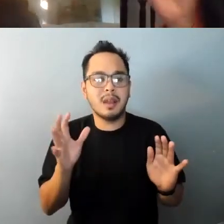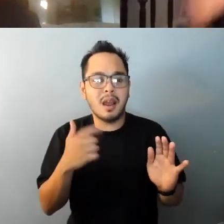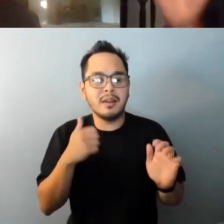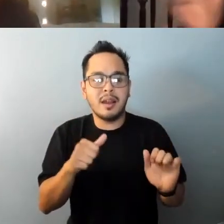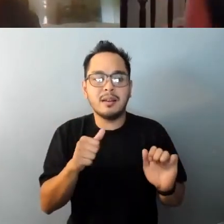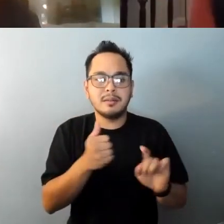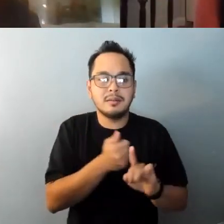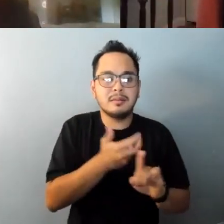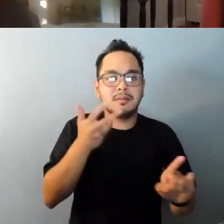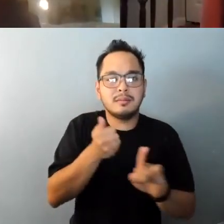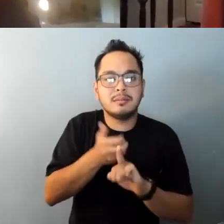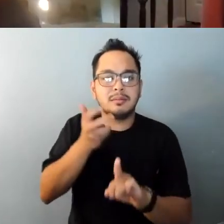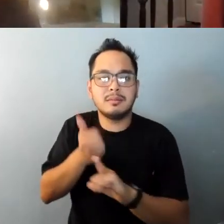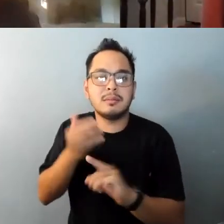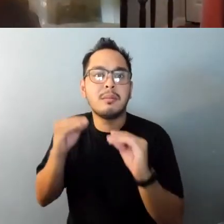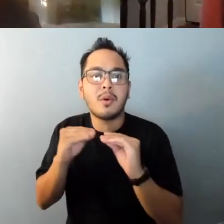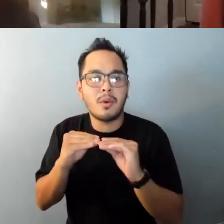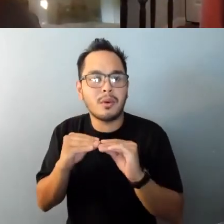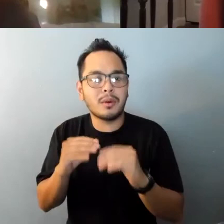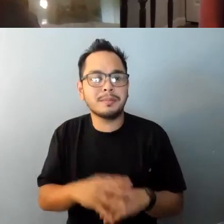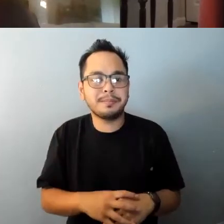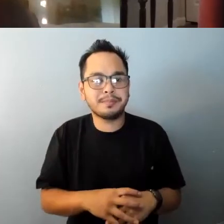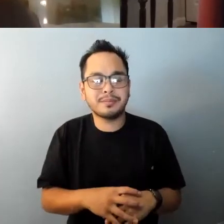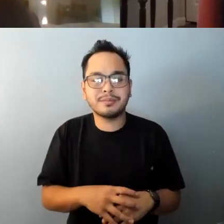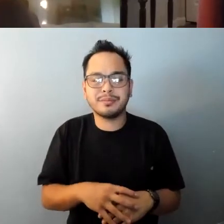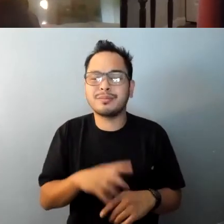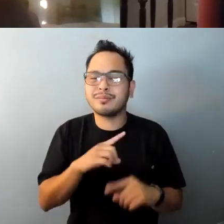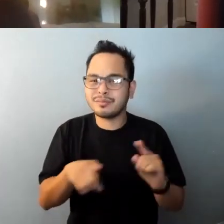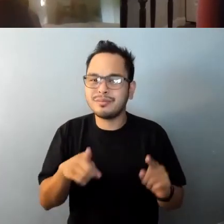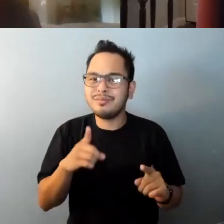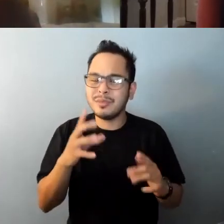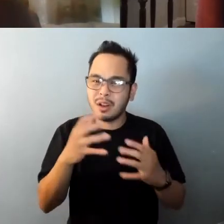get to explore what was not export in the original but it is so much crosschecking,